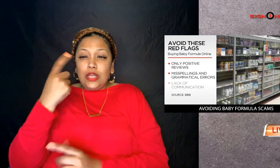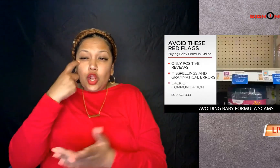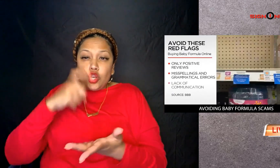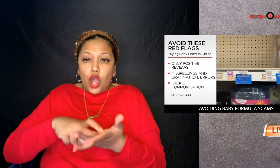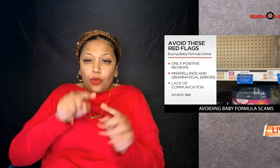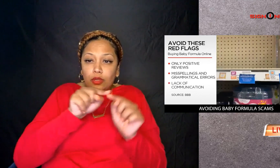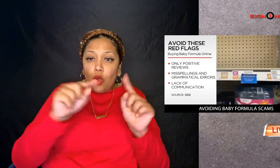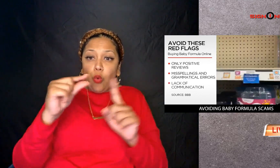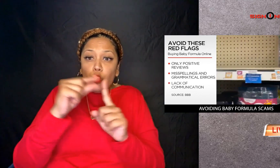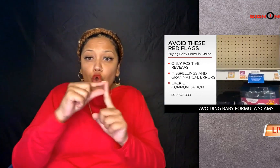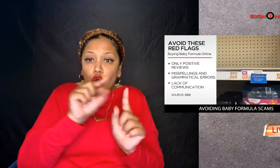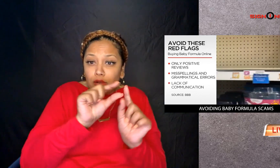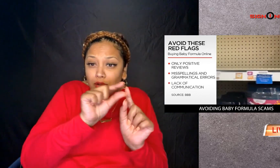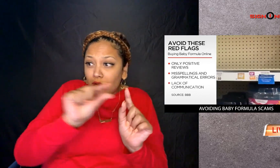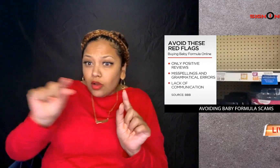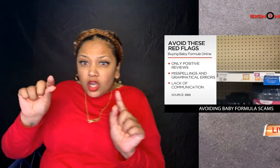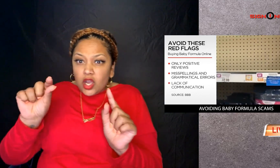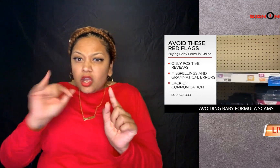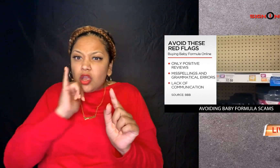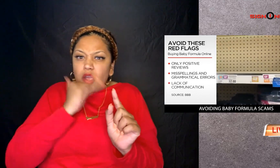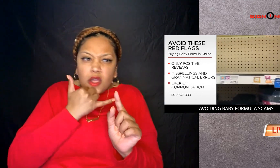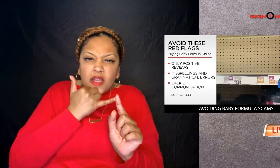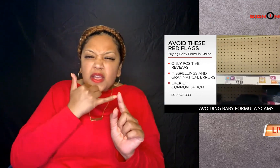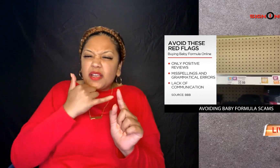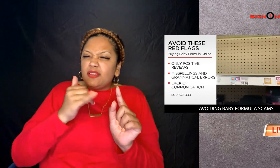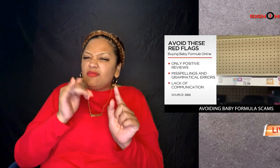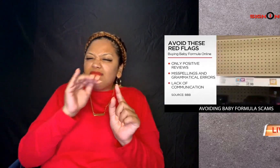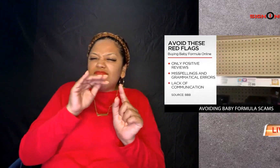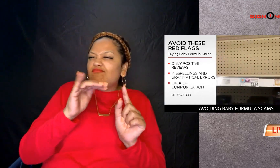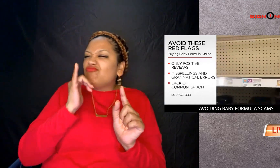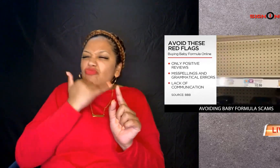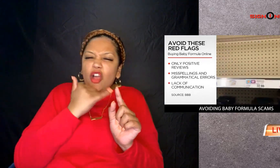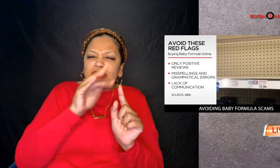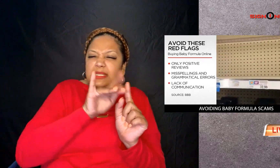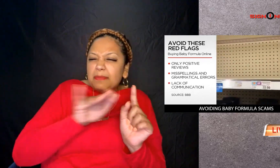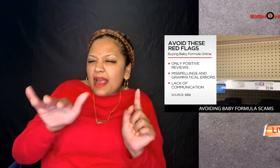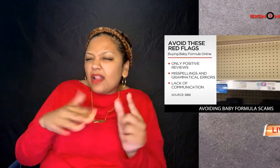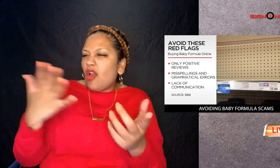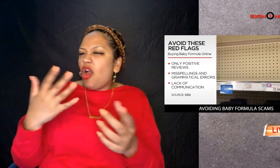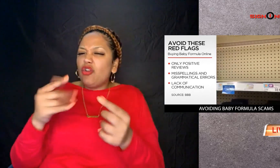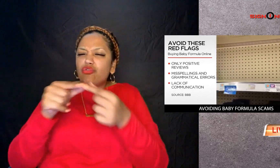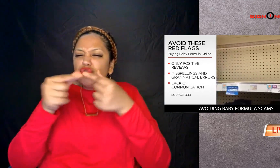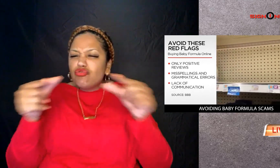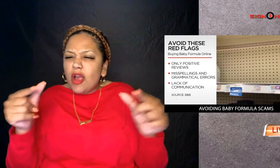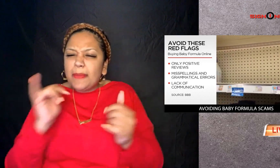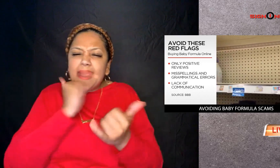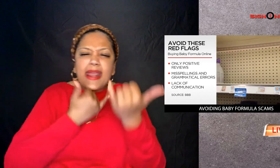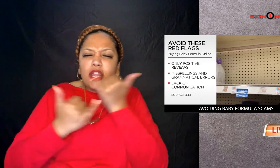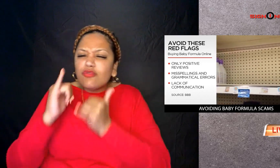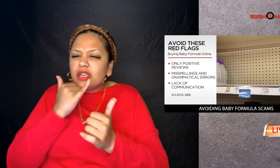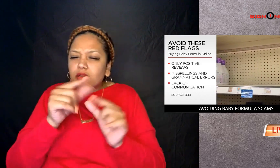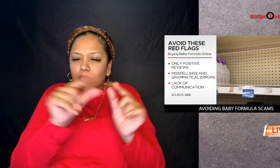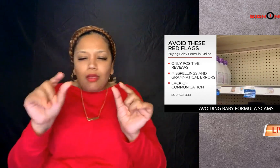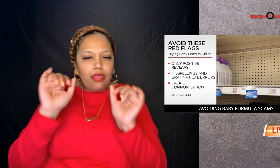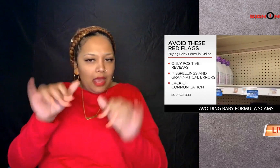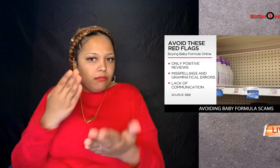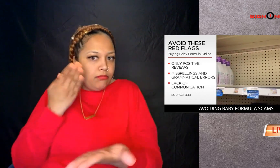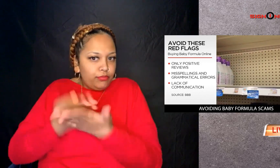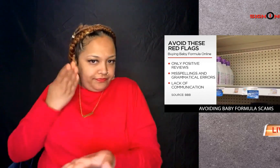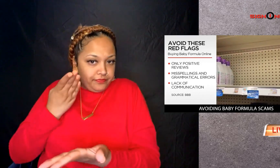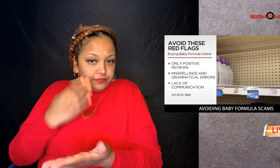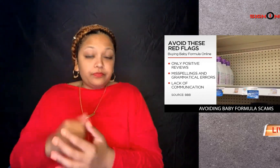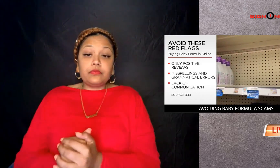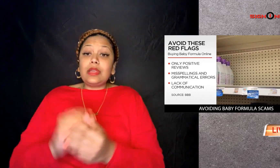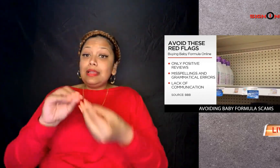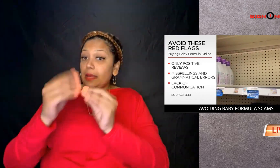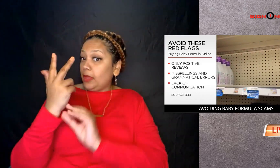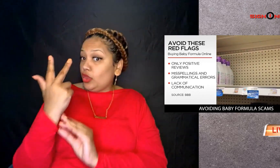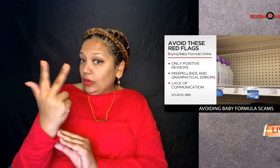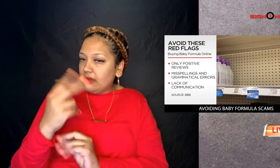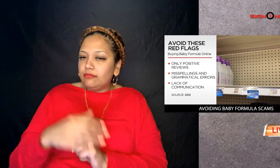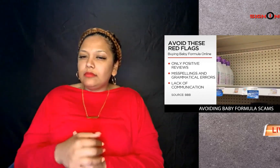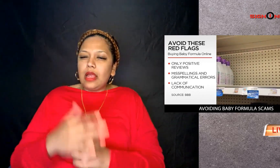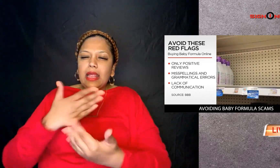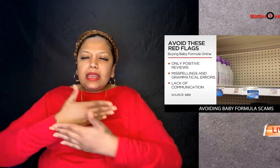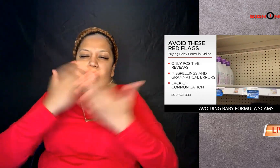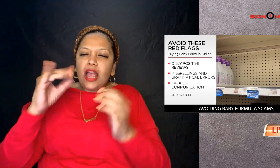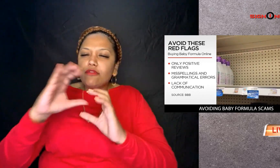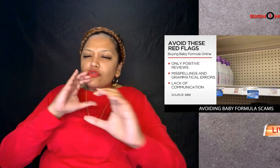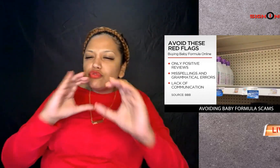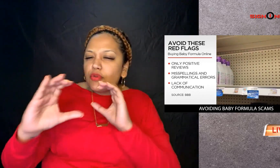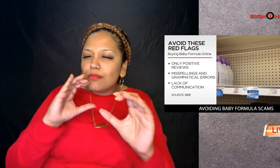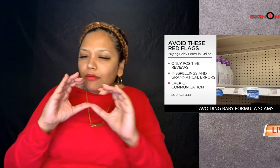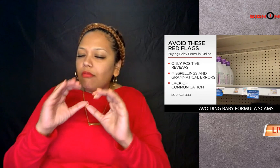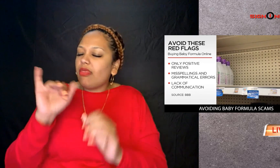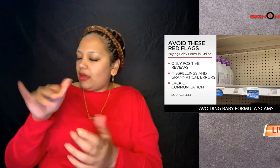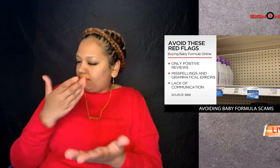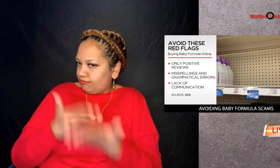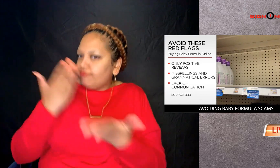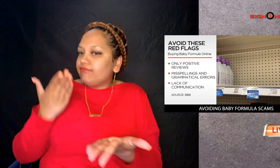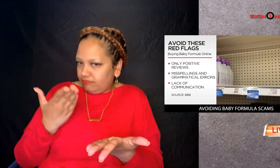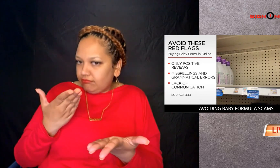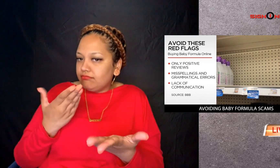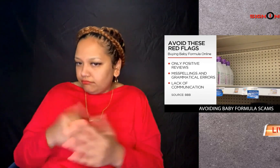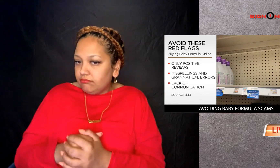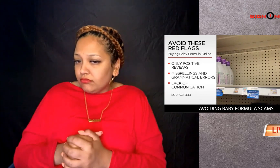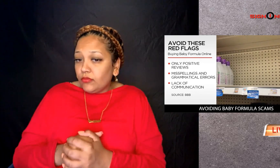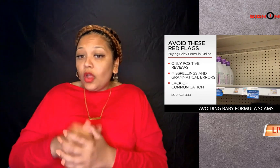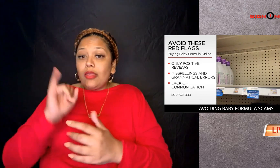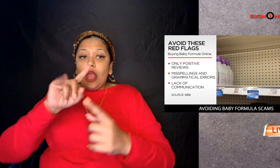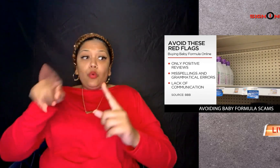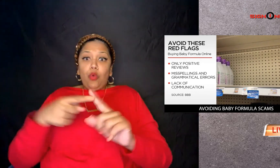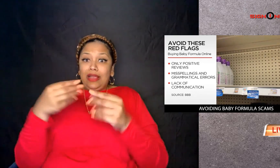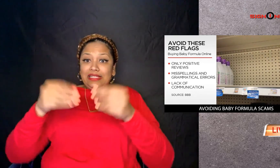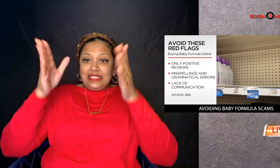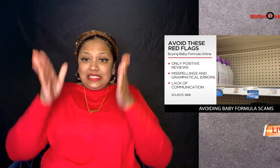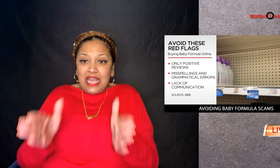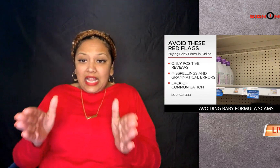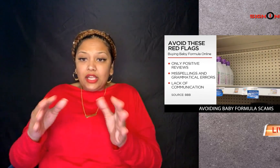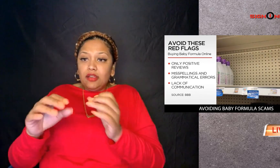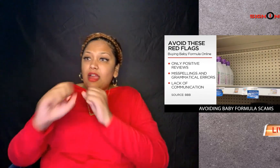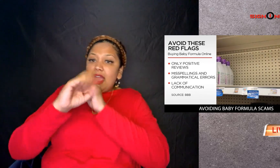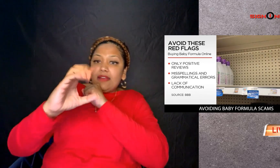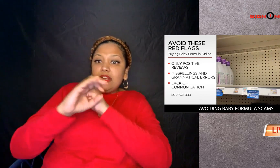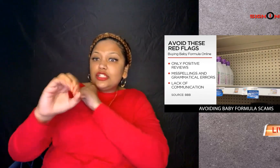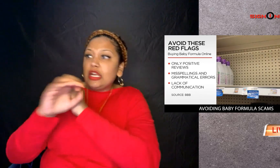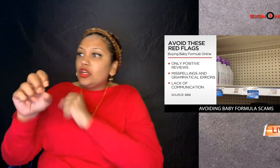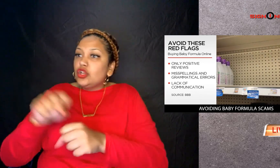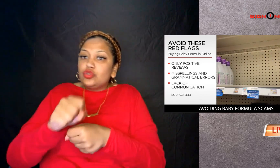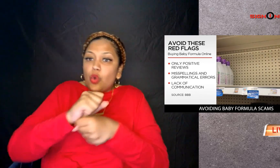by scammers number two misspellings and grammatical errors number three lack of communication